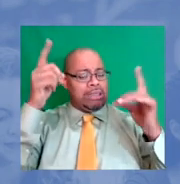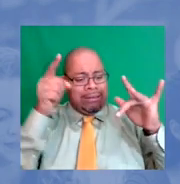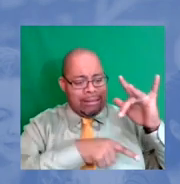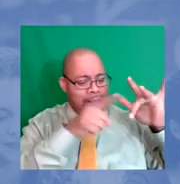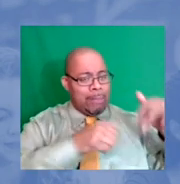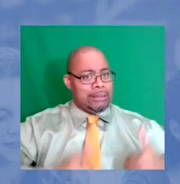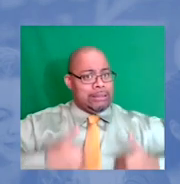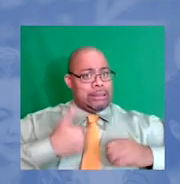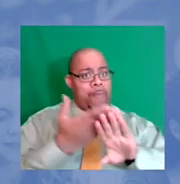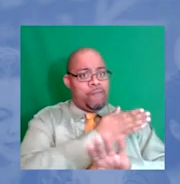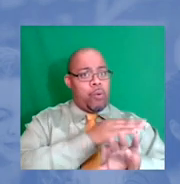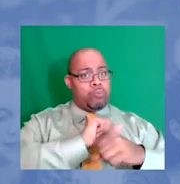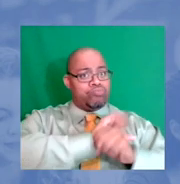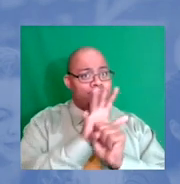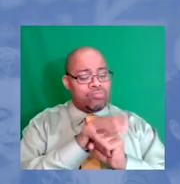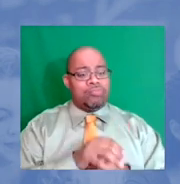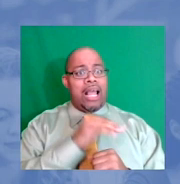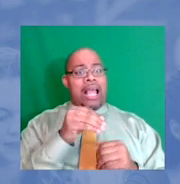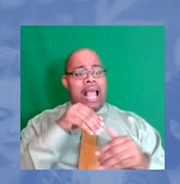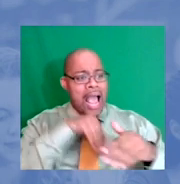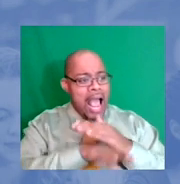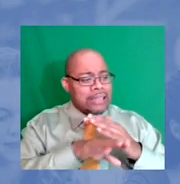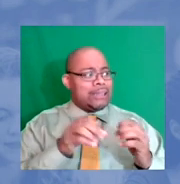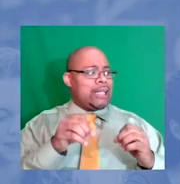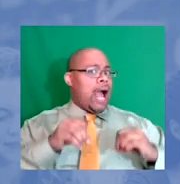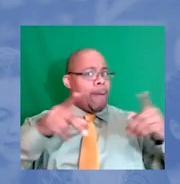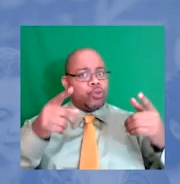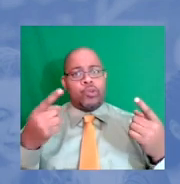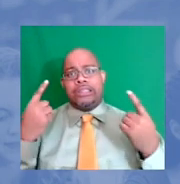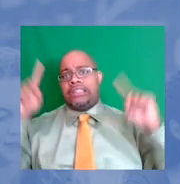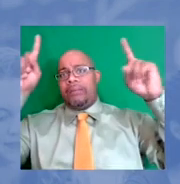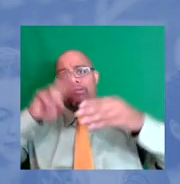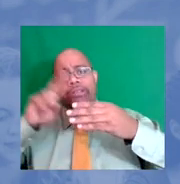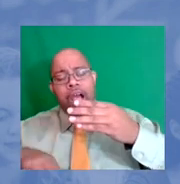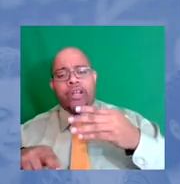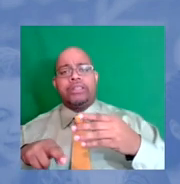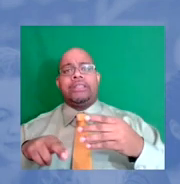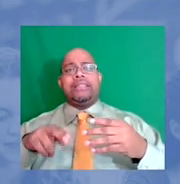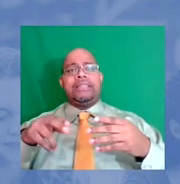IN ACCESS, OPPORTUNITIES, ACHIEVEMENTS, OUTCOMES, THEY APPEARED ALREADY TO BE WIDENING BUT IT'S